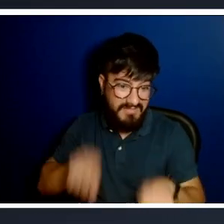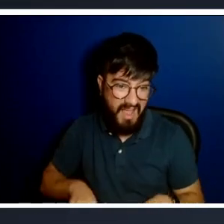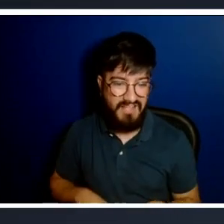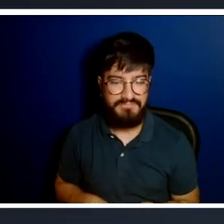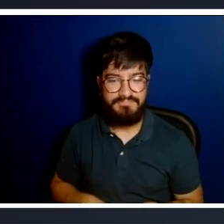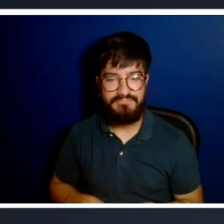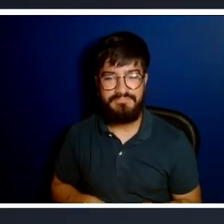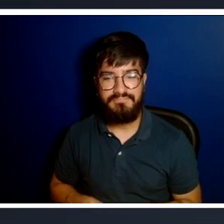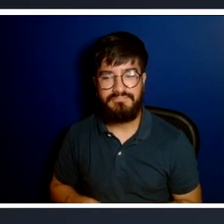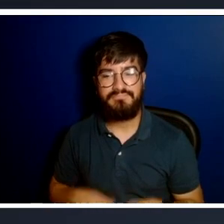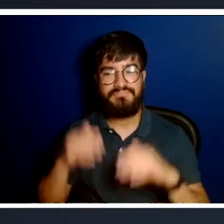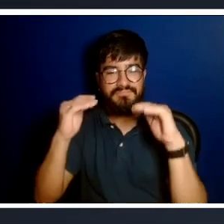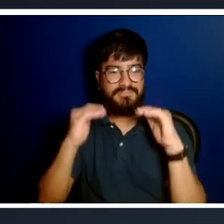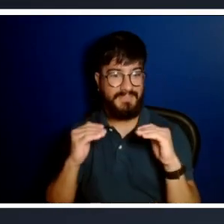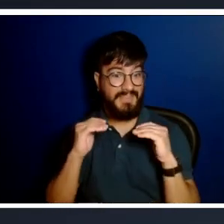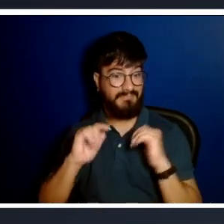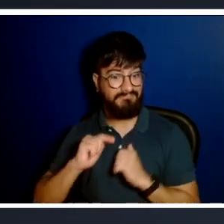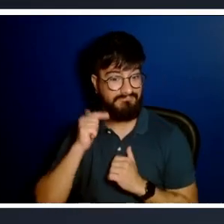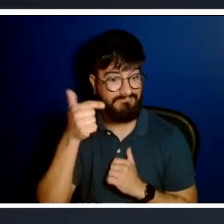Laura for the next part. Laura Hernandez: